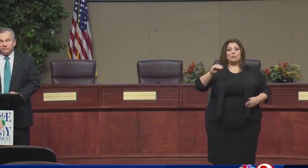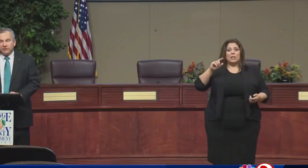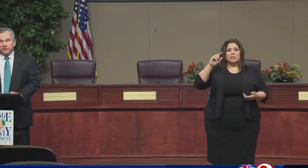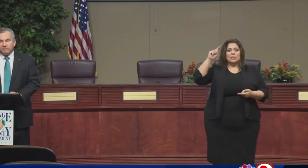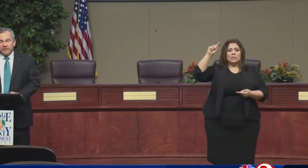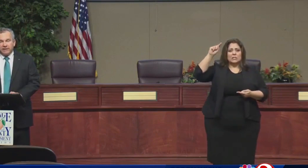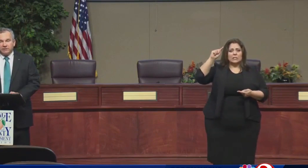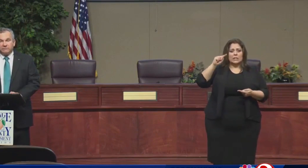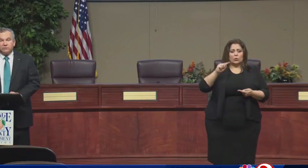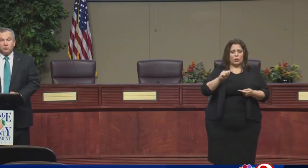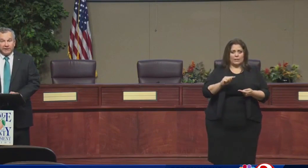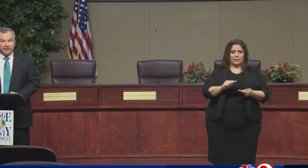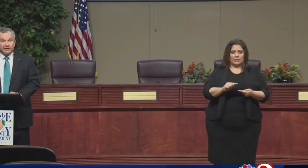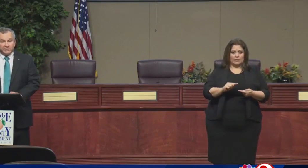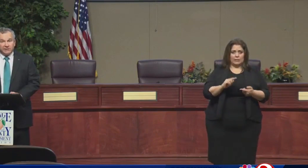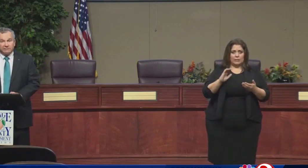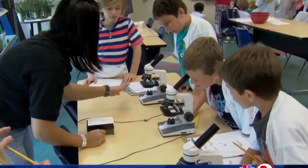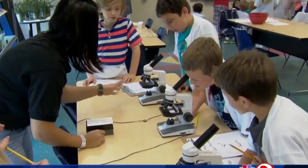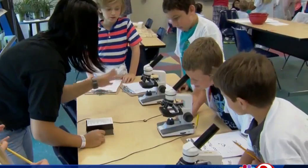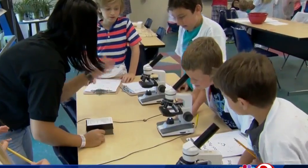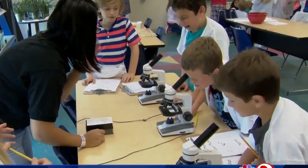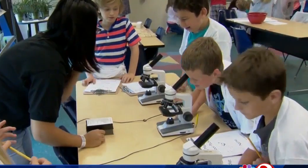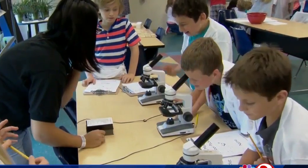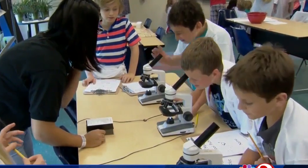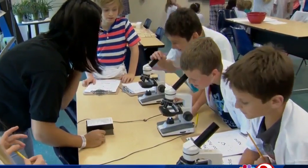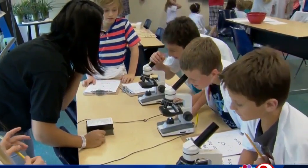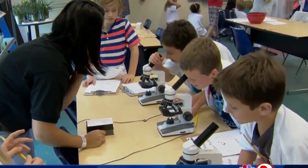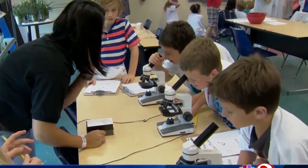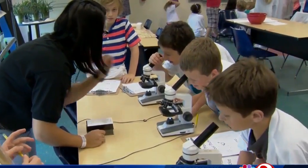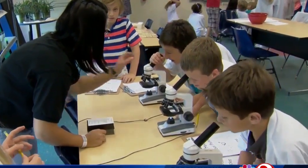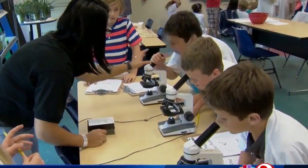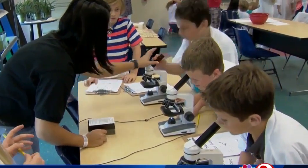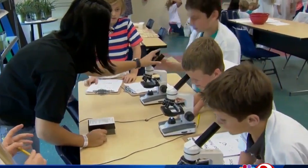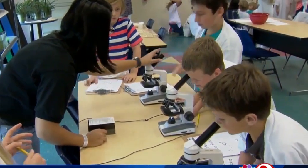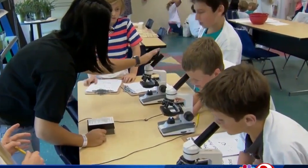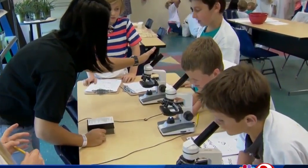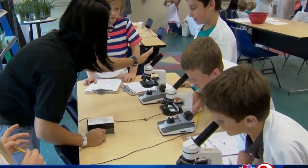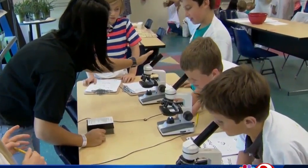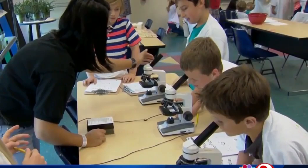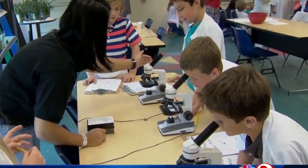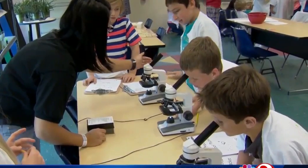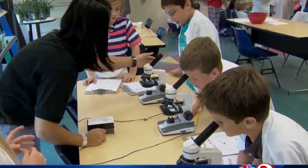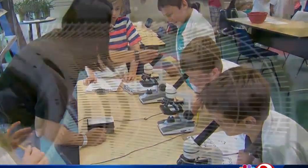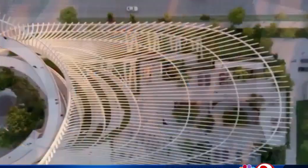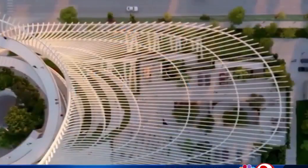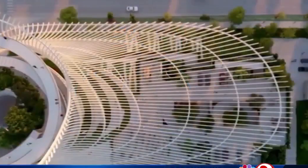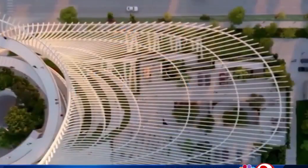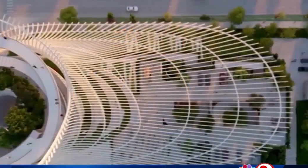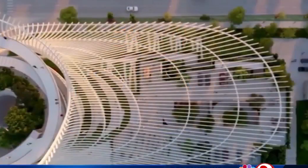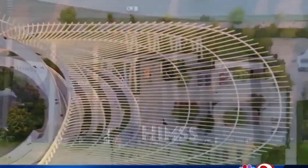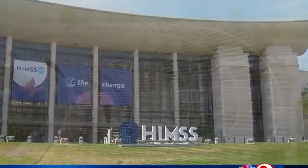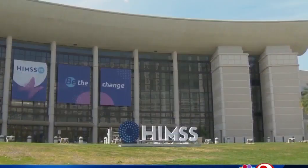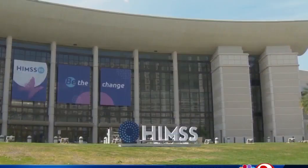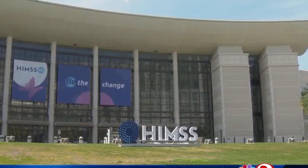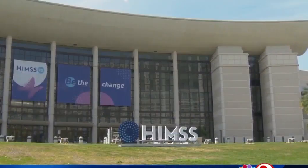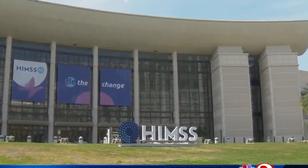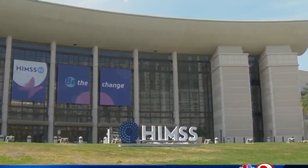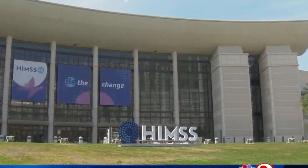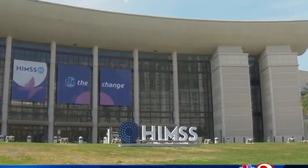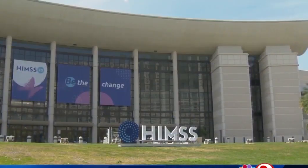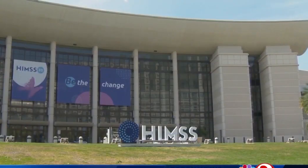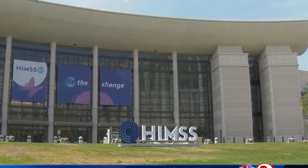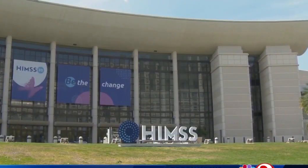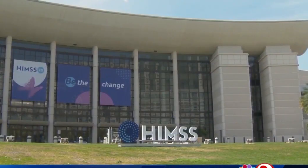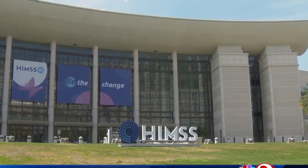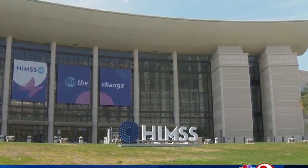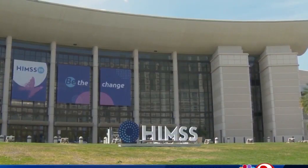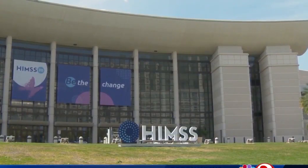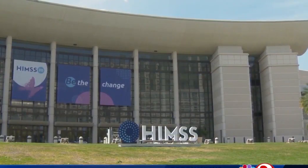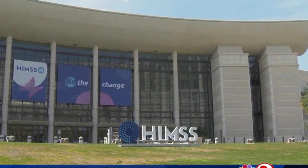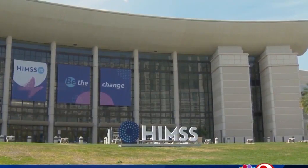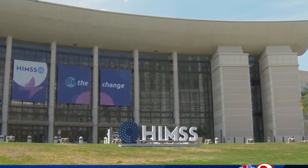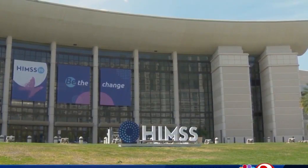OUR TDT COLLECTIONS FOR T MAY 2020 COLLECTION MONTH WERE $1,144,000.